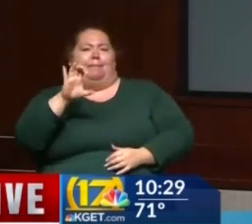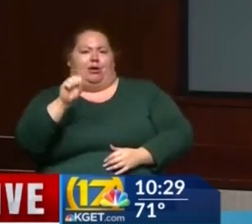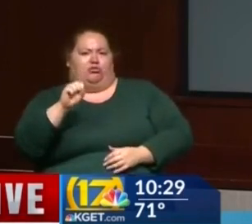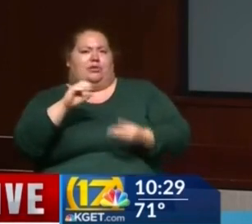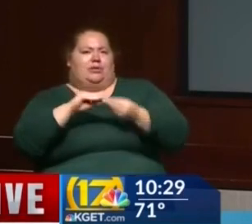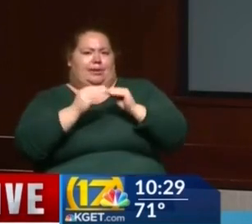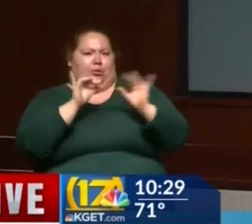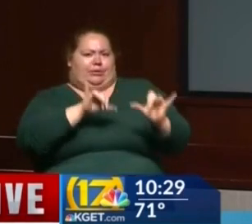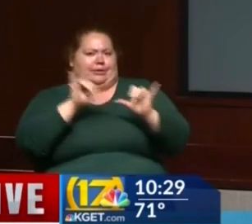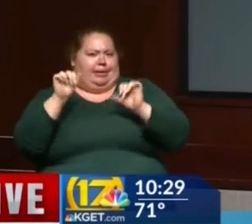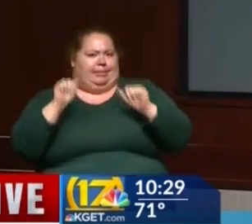Reporter: RIGHT.